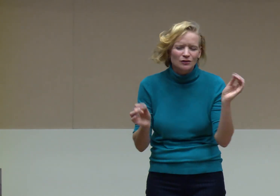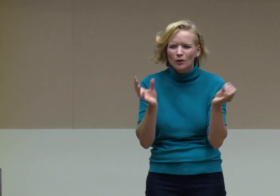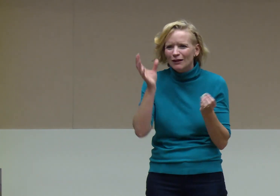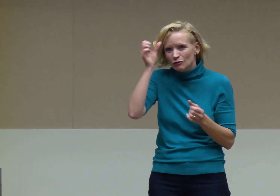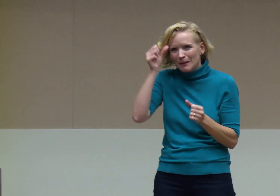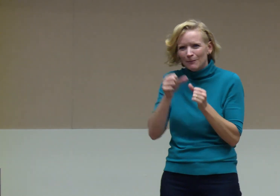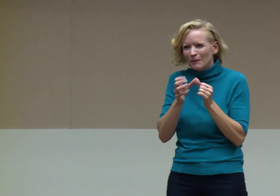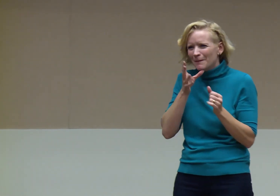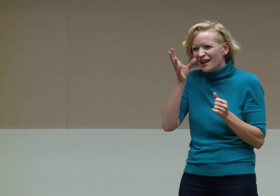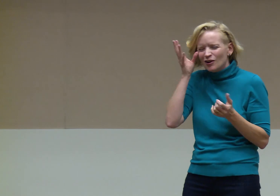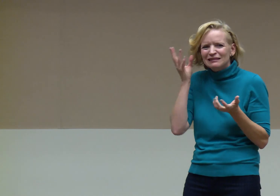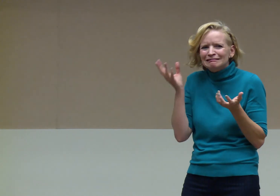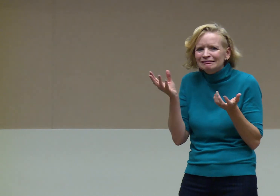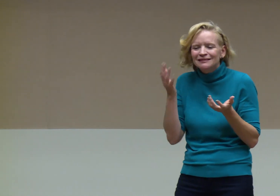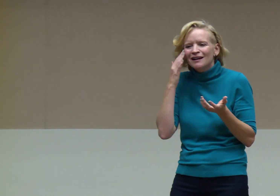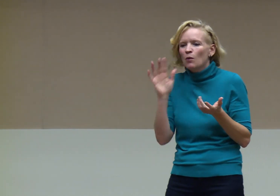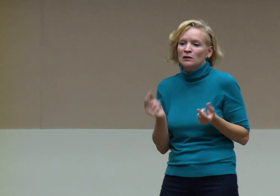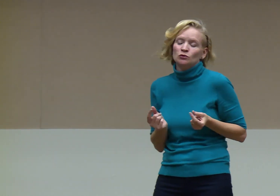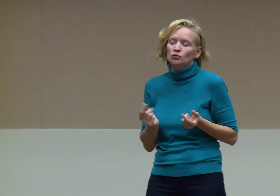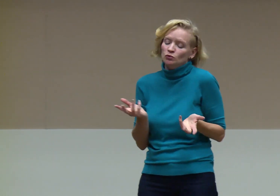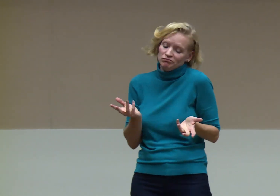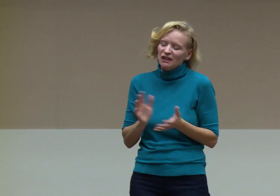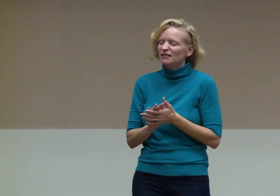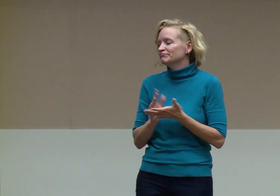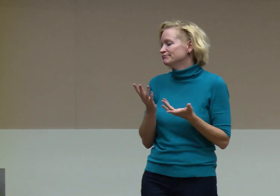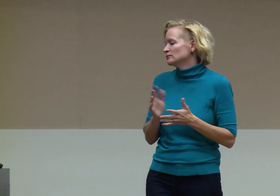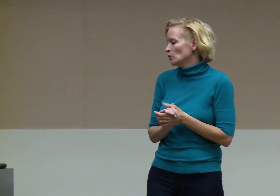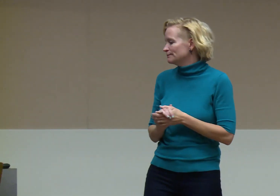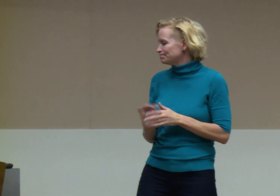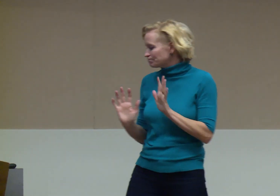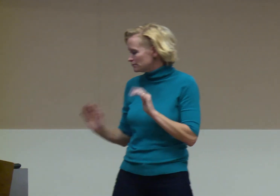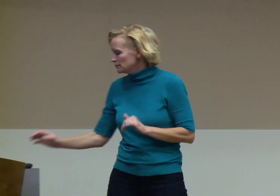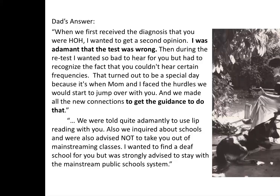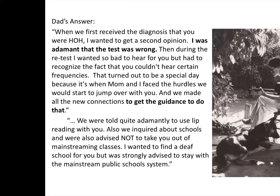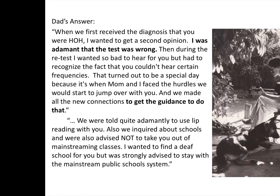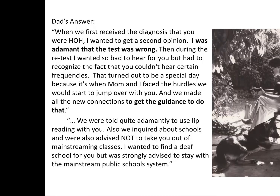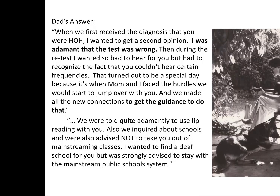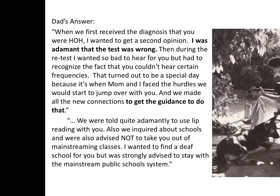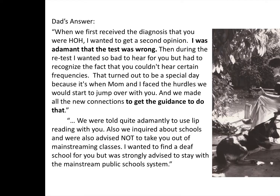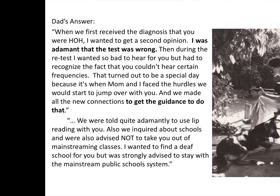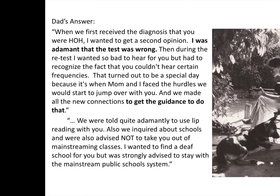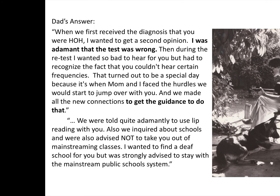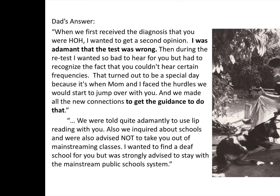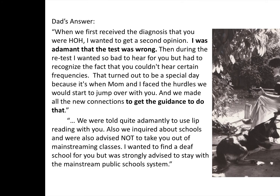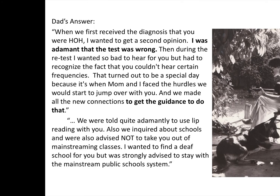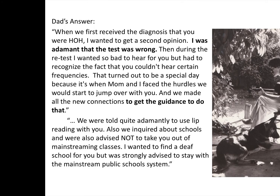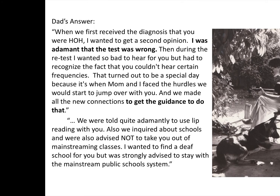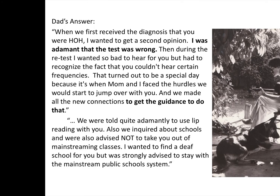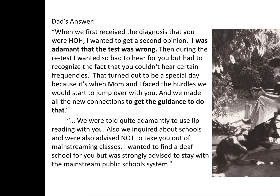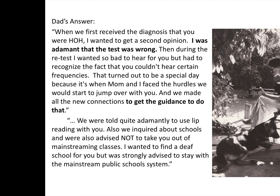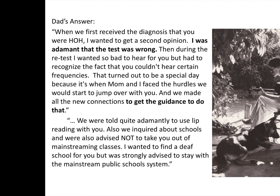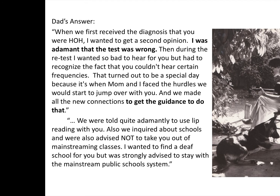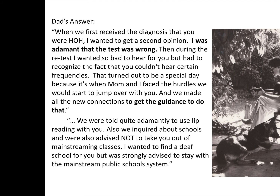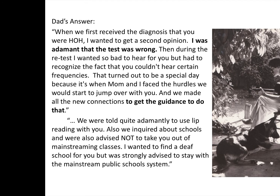but when I grew up, I remember my parents just feeling stuck. "We were told quite adamantly to use lip reading with you.